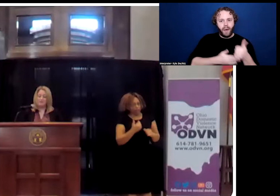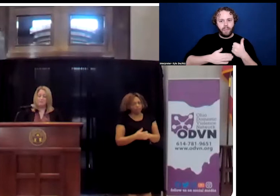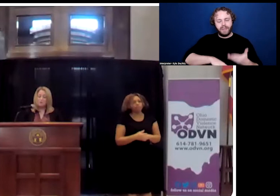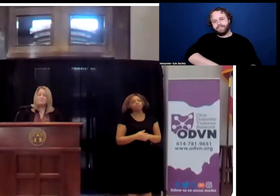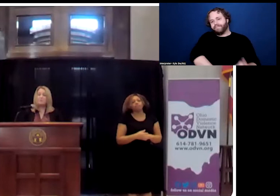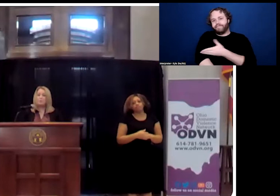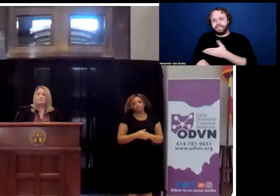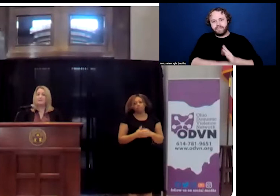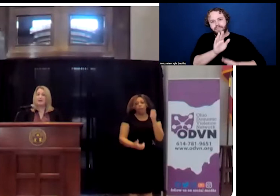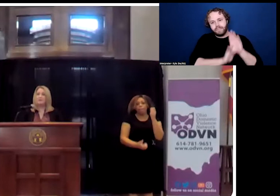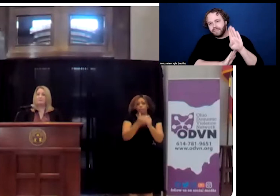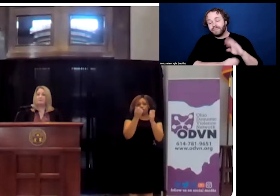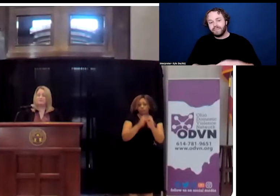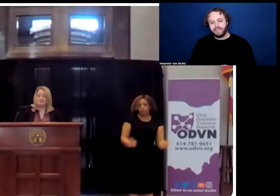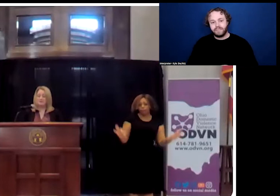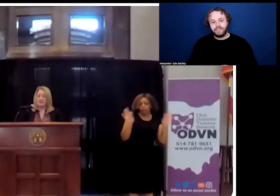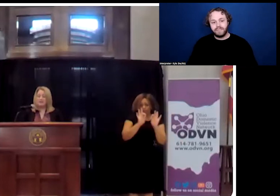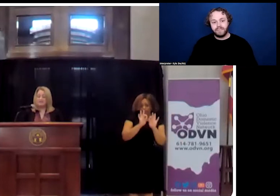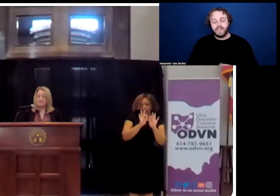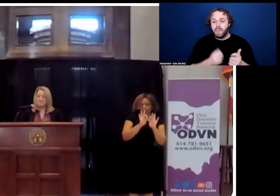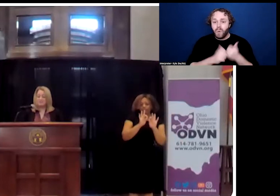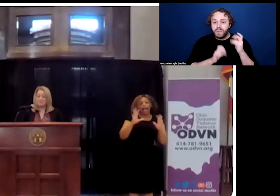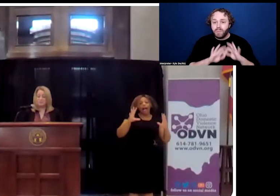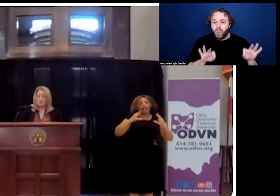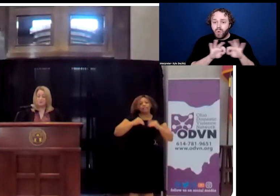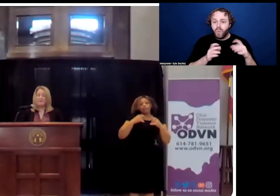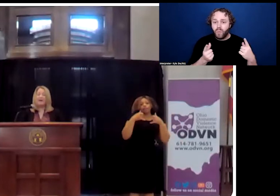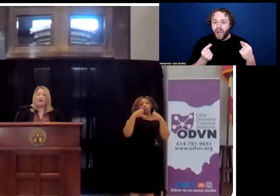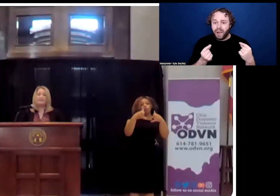Most importantly, however, I accept this award on behalf